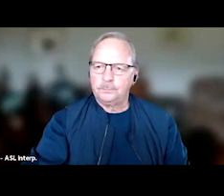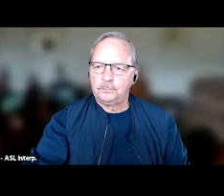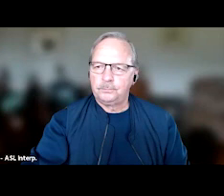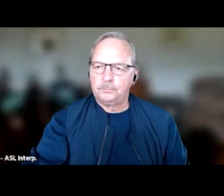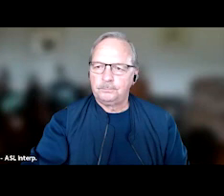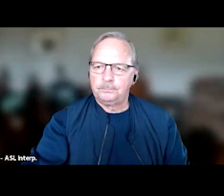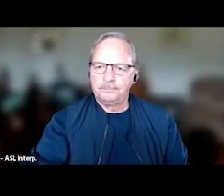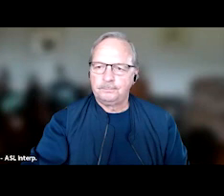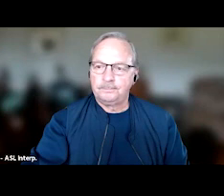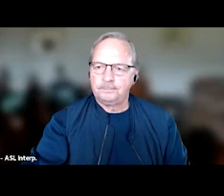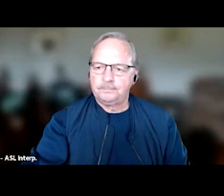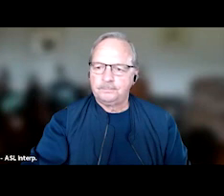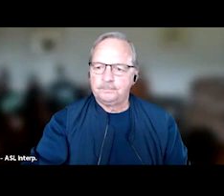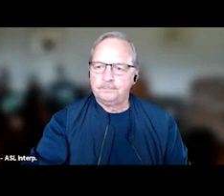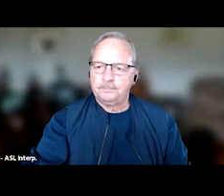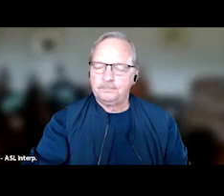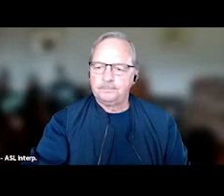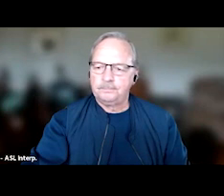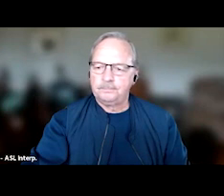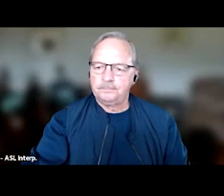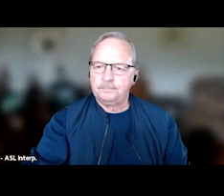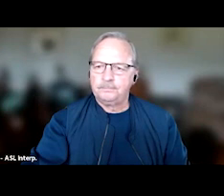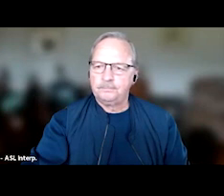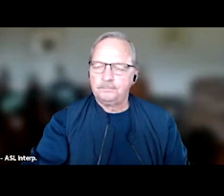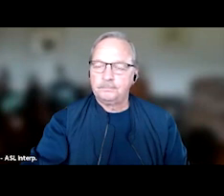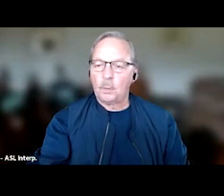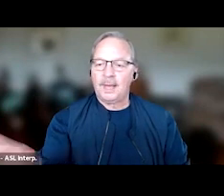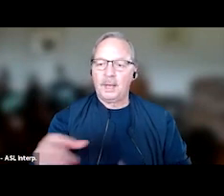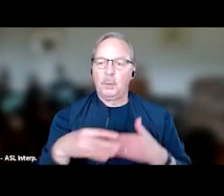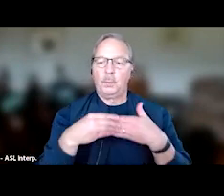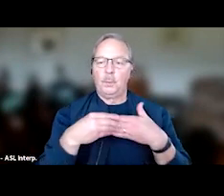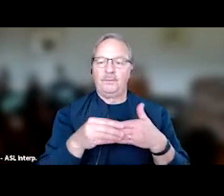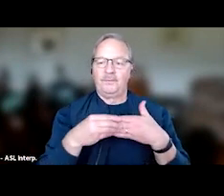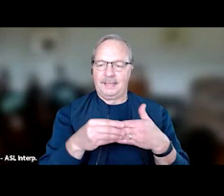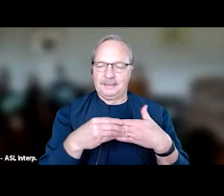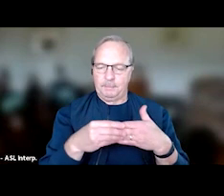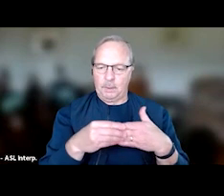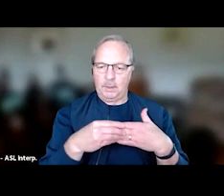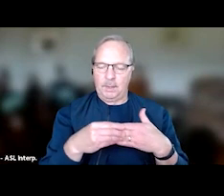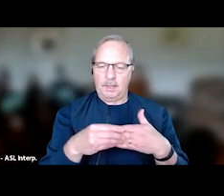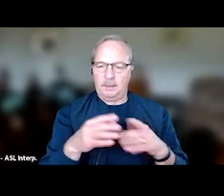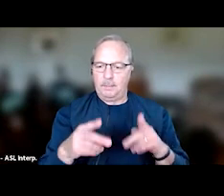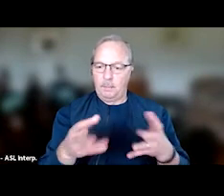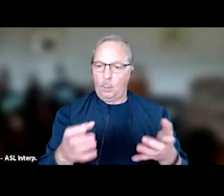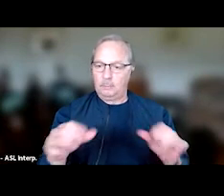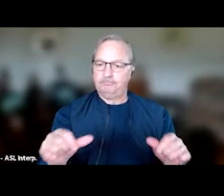Okay, great. Yeah, we can pivot. We're flexible, if anything. So if folks wanna put their answer in the chat, that would be appreciated.